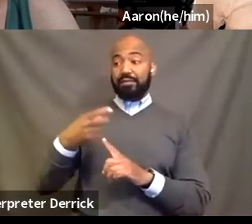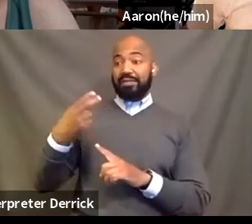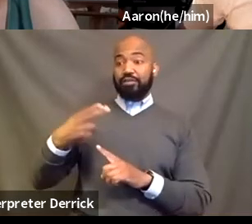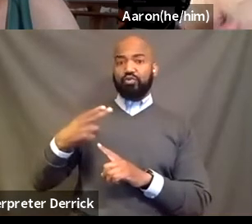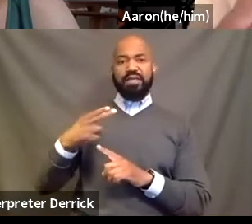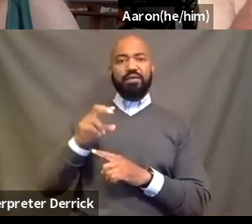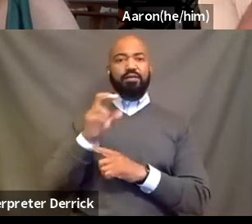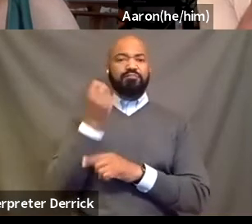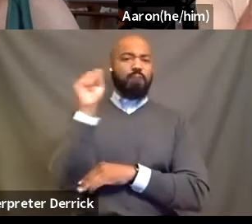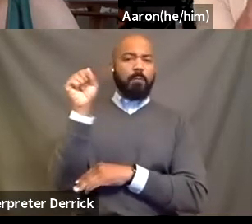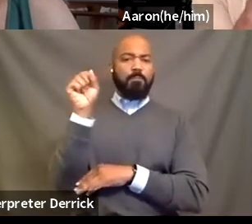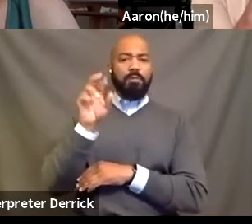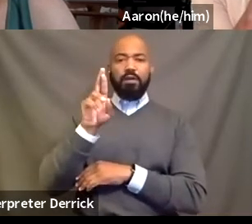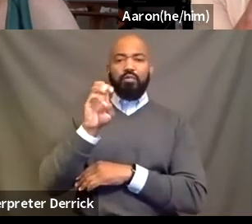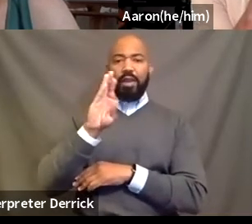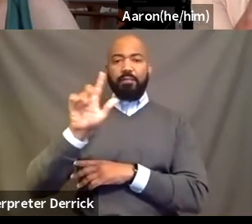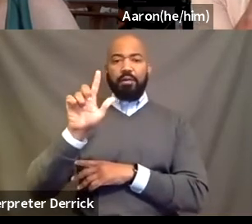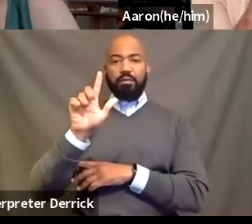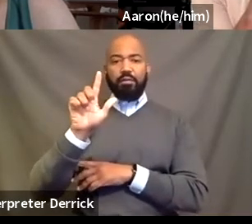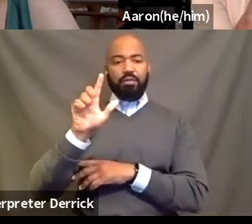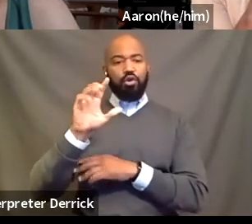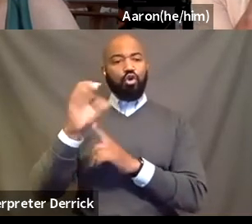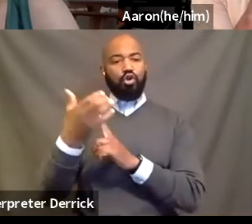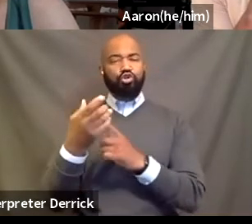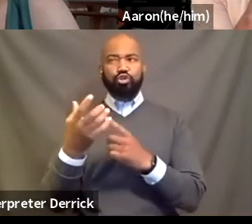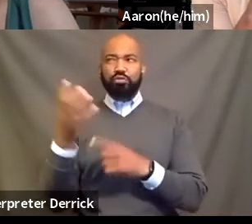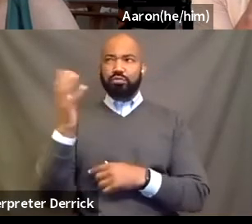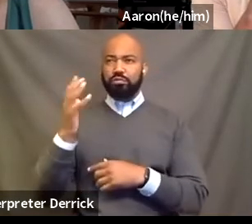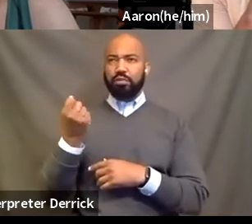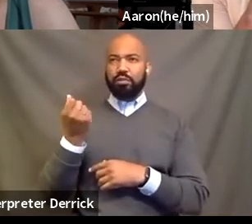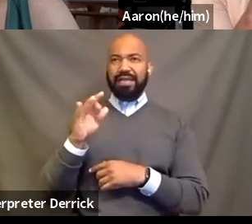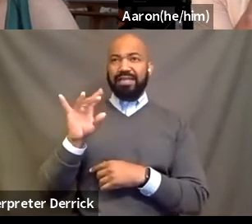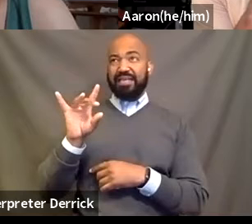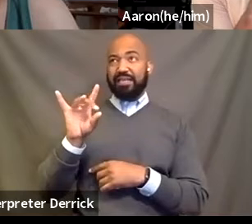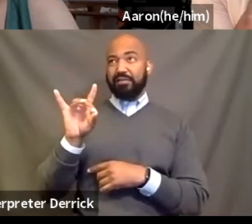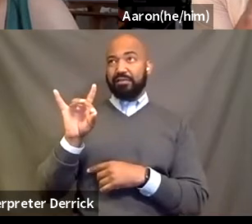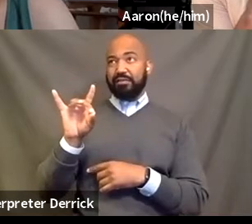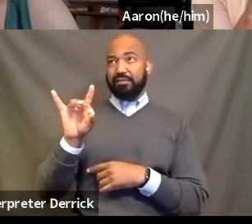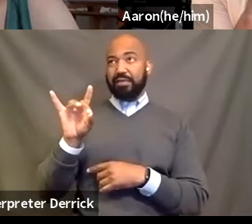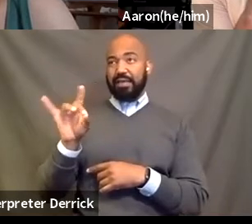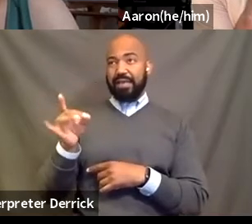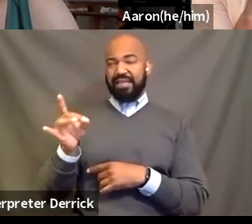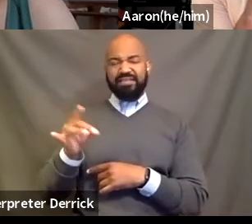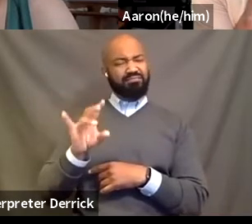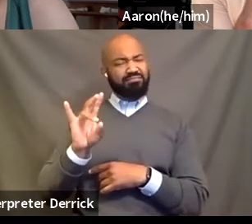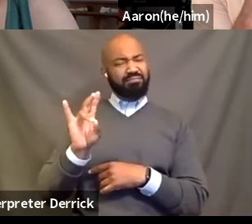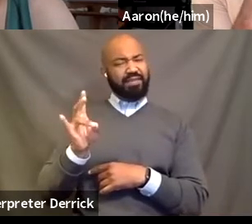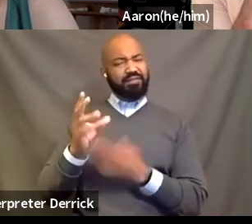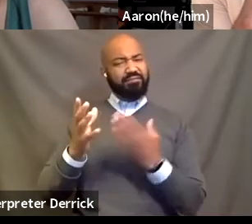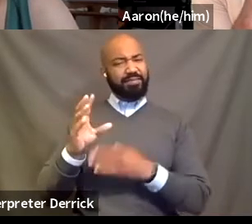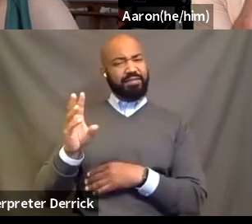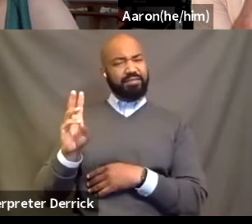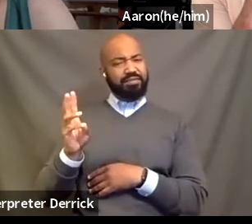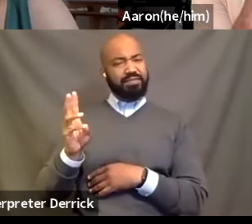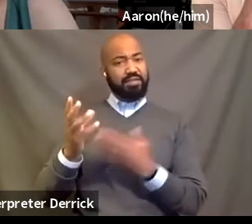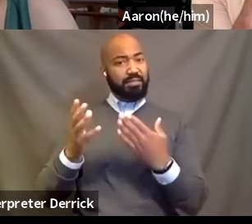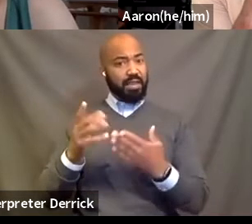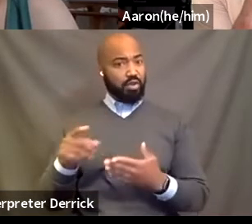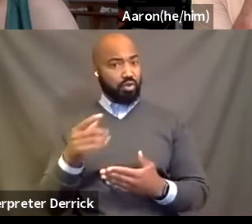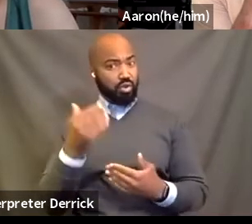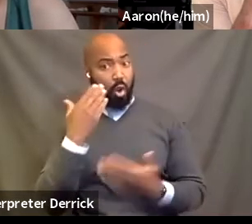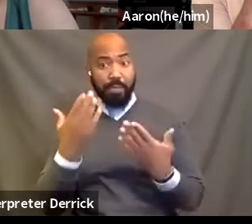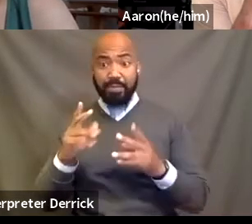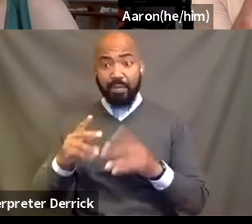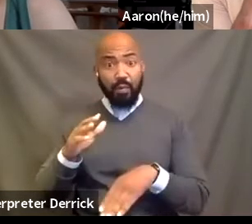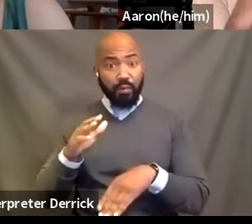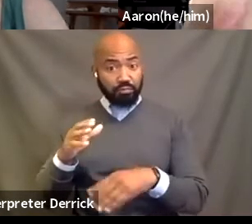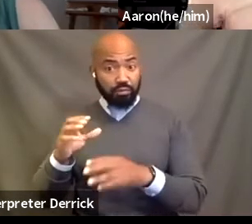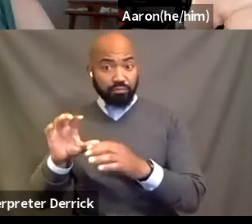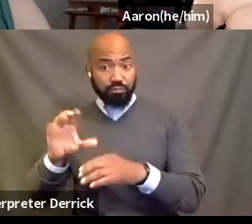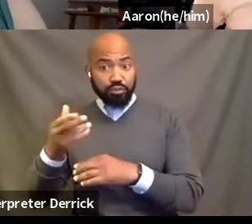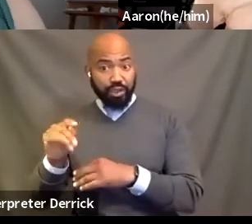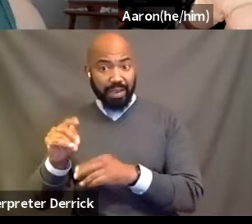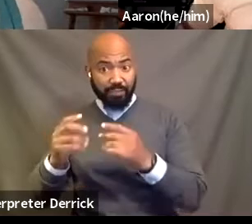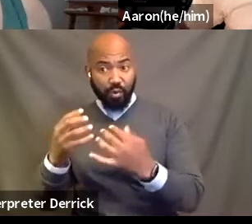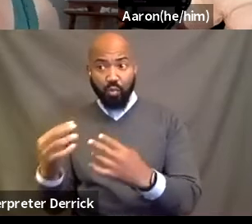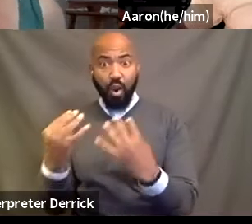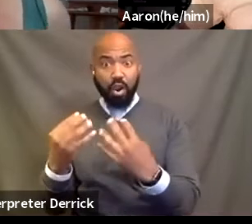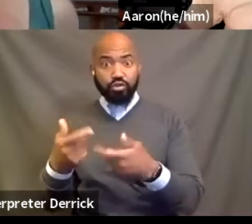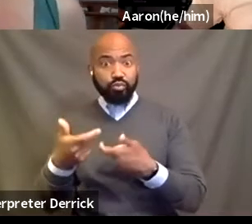Kirya Traber (she/her): So what you know, but the history of themes and it's radical groups and how that makes it a good place for an abolitionist conversation about adoption and foster care Does anyone want to jump into that question.